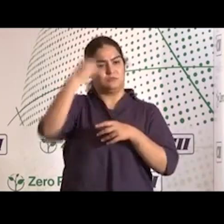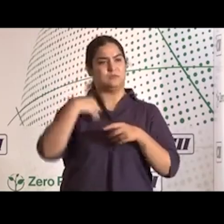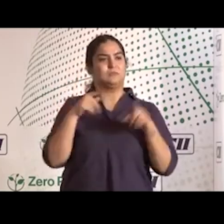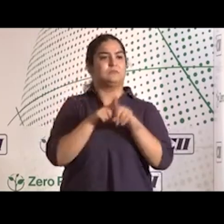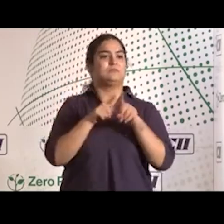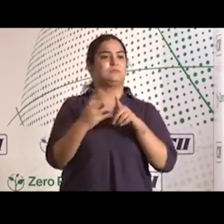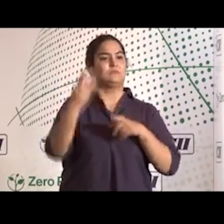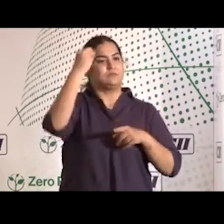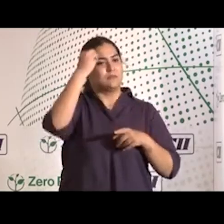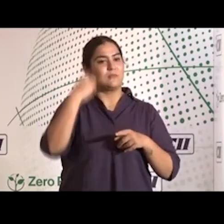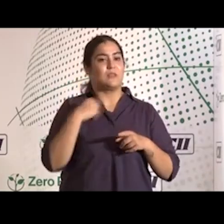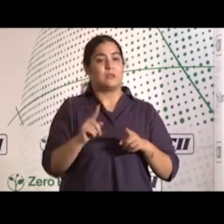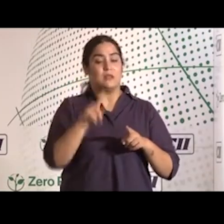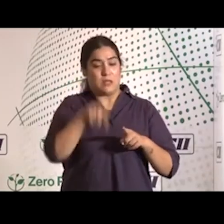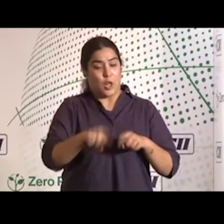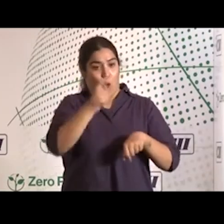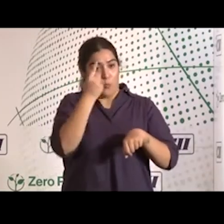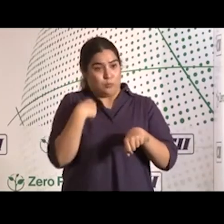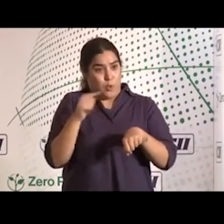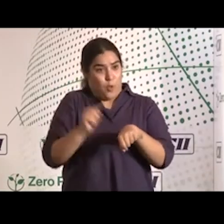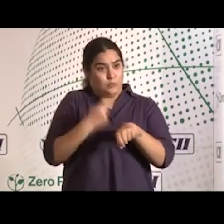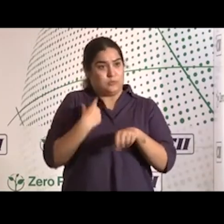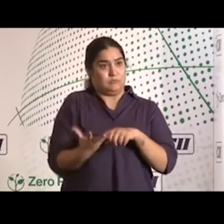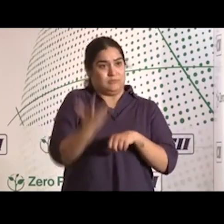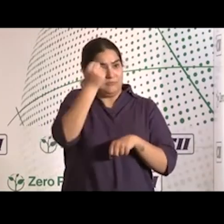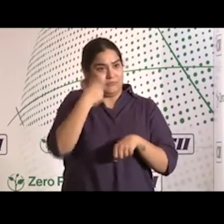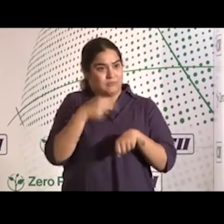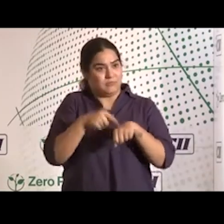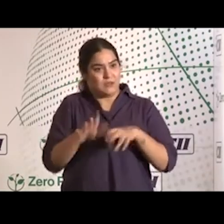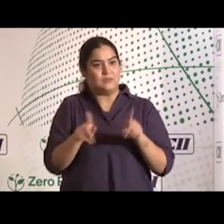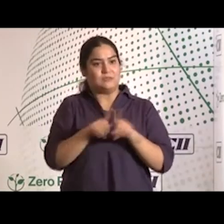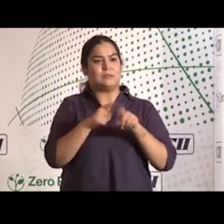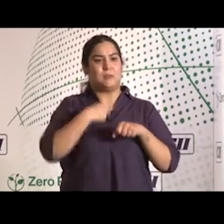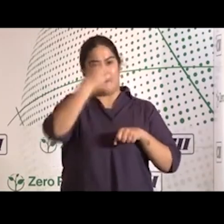We all have the opportunity, express our personal interest,